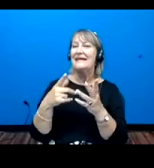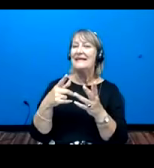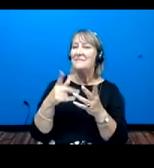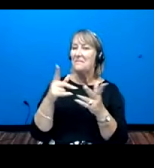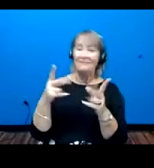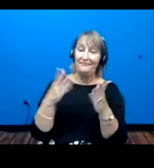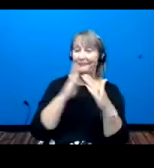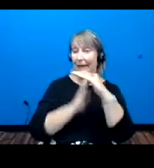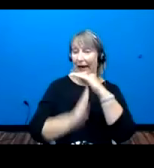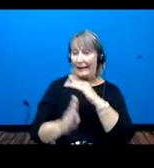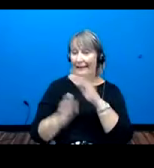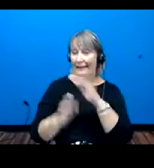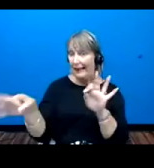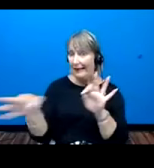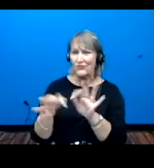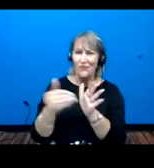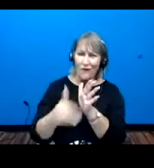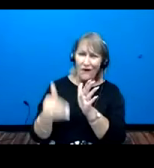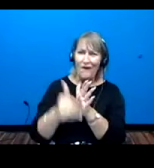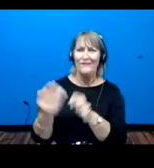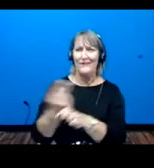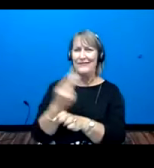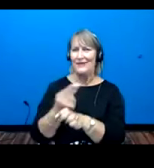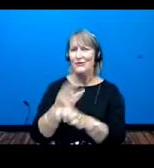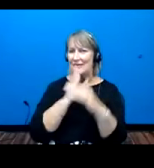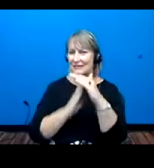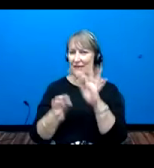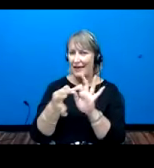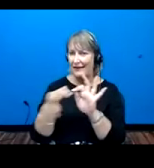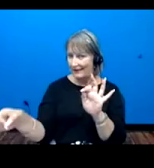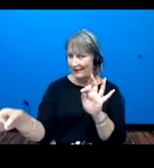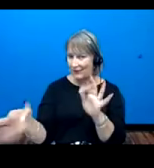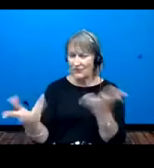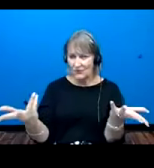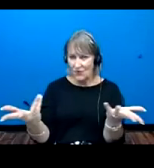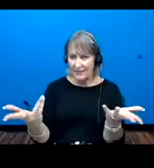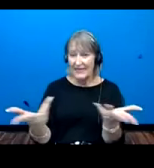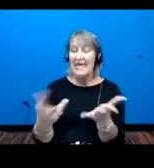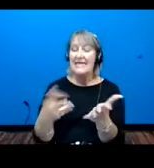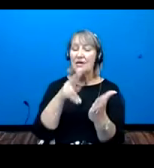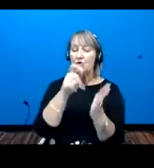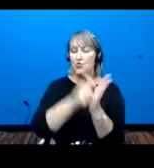A lot of people talk about that. The first rule of plain language is really to write for the audience.